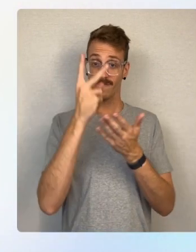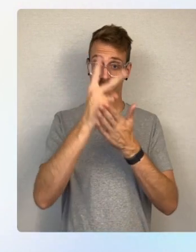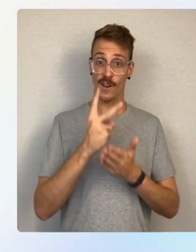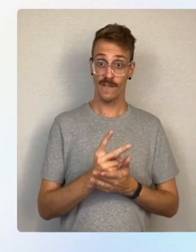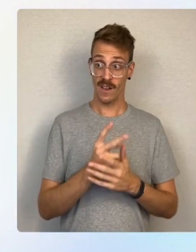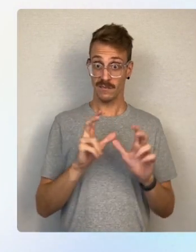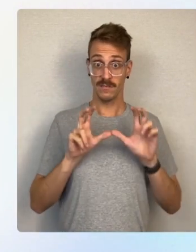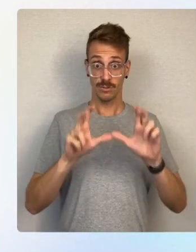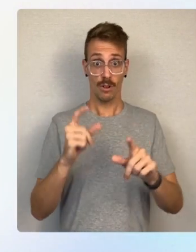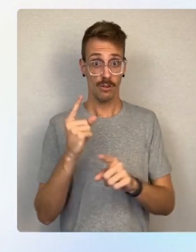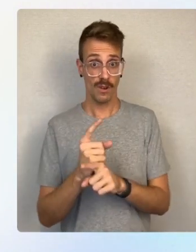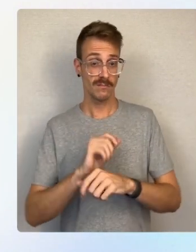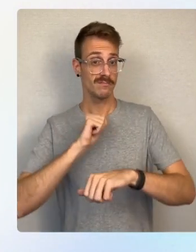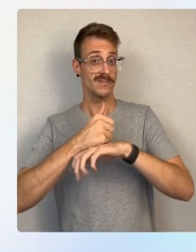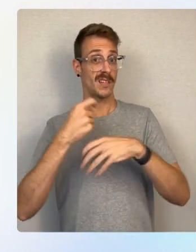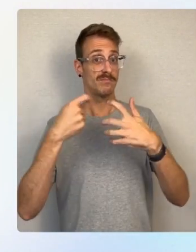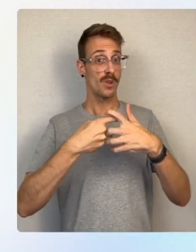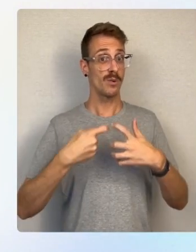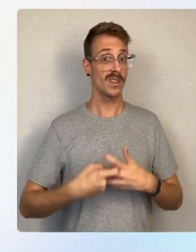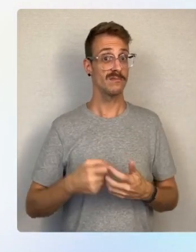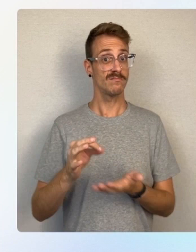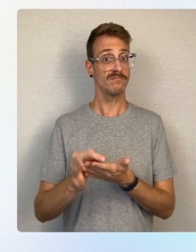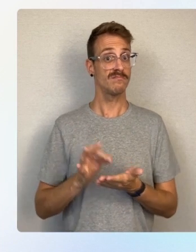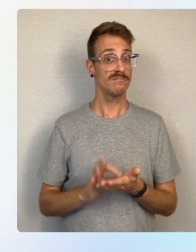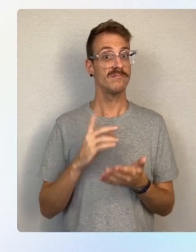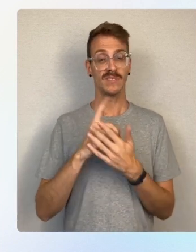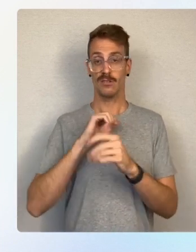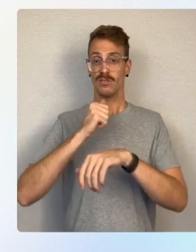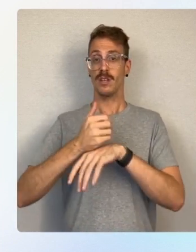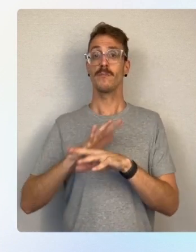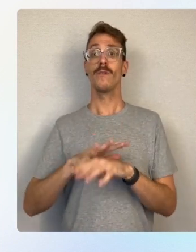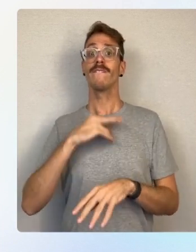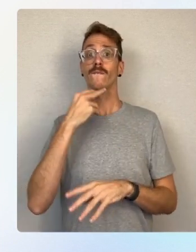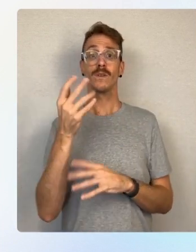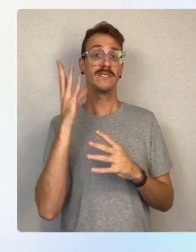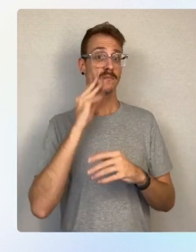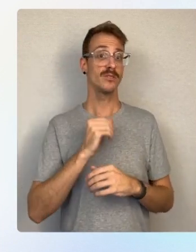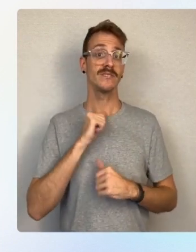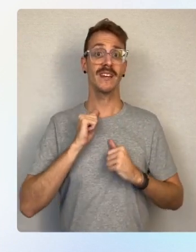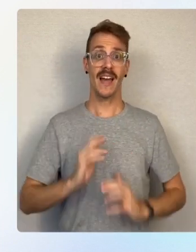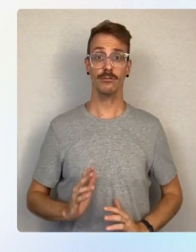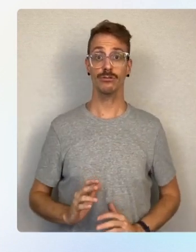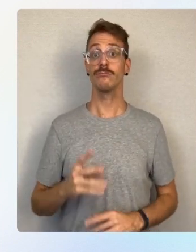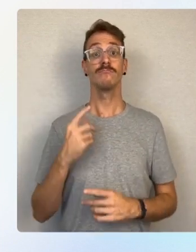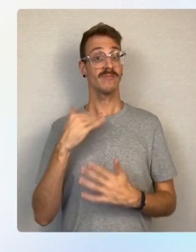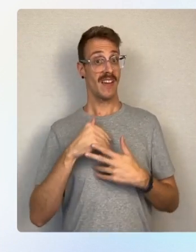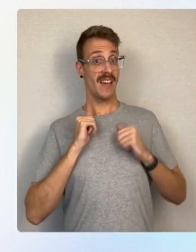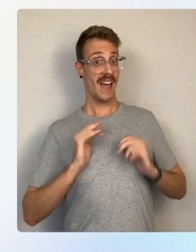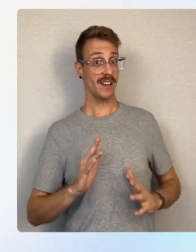Now that you've verified your Voice SDK installation and set your tokens, it's time to set up your AppVoiceExperience actor.